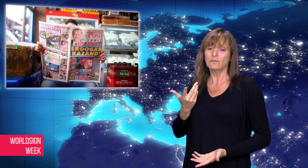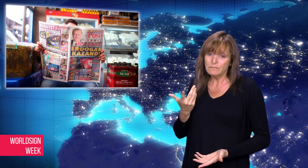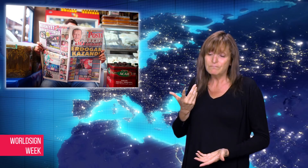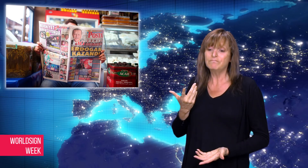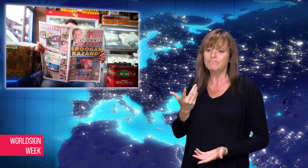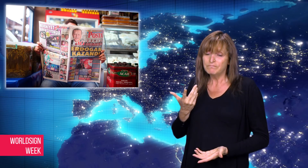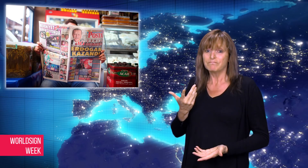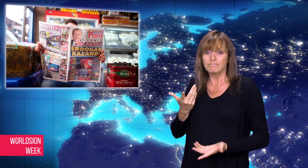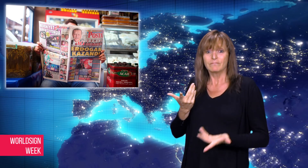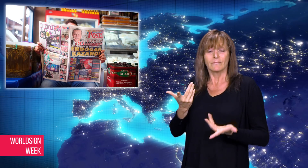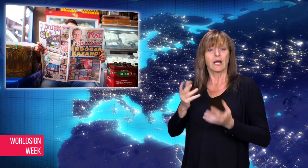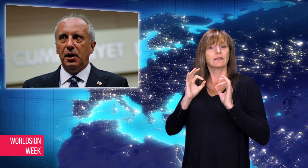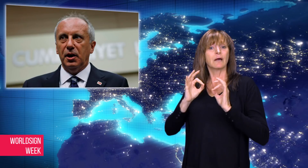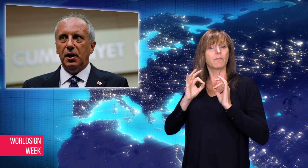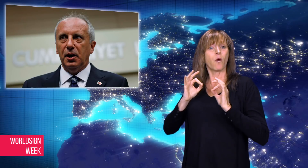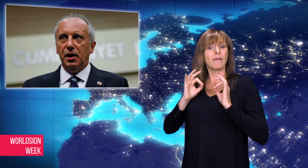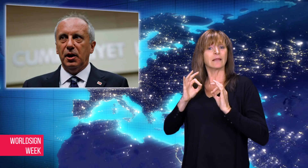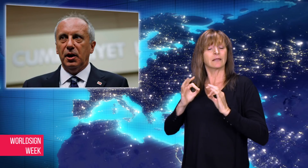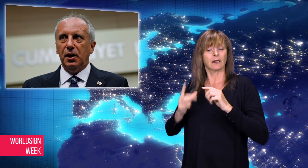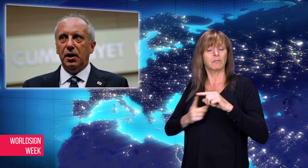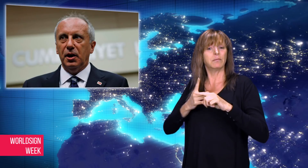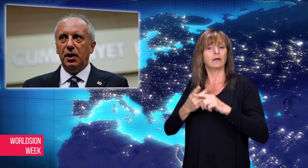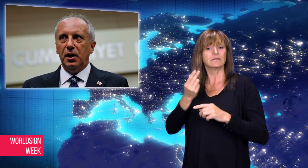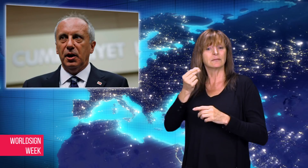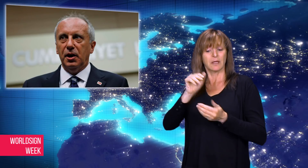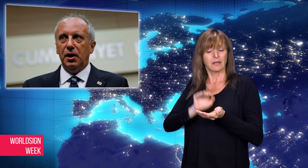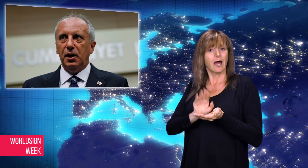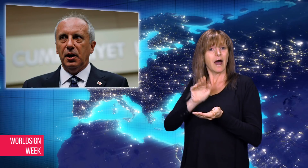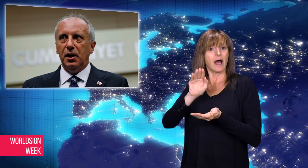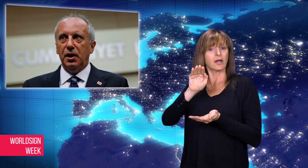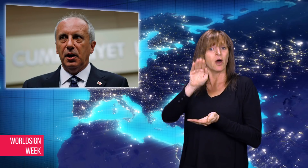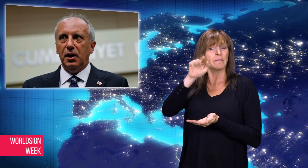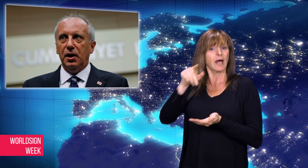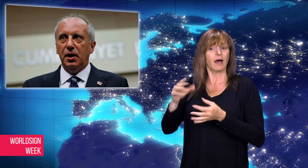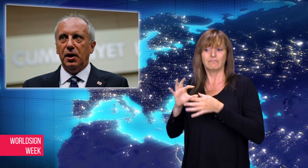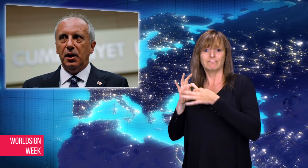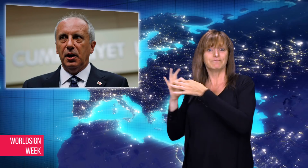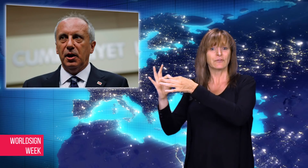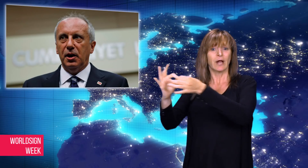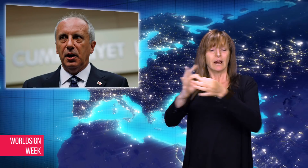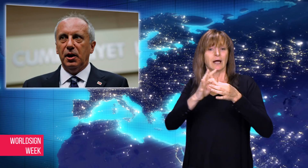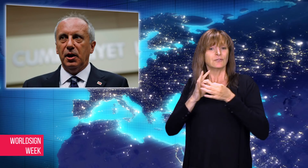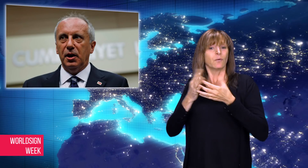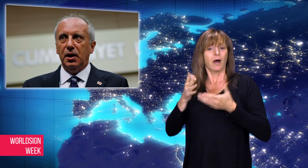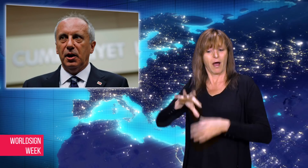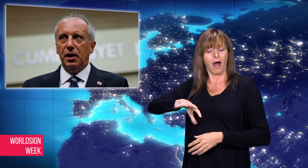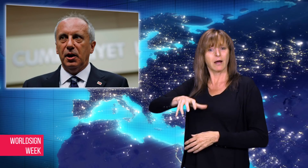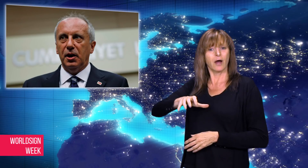system. But the Turkish people